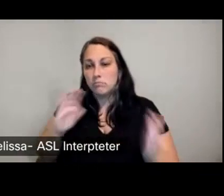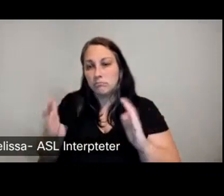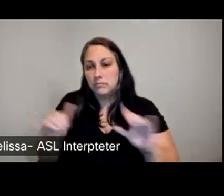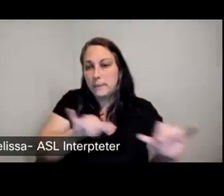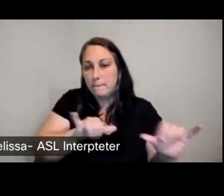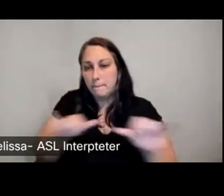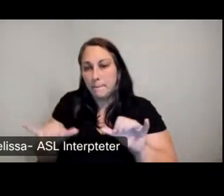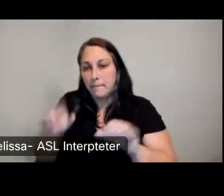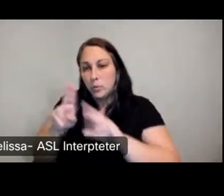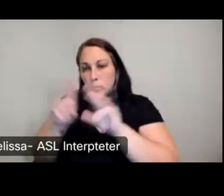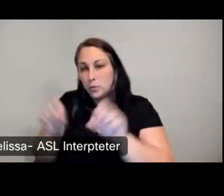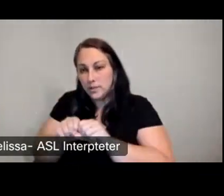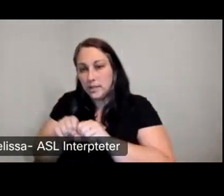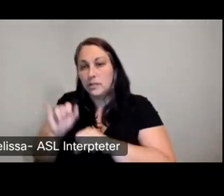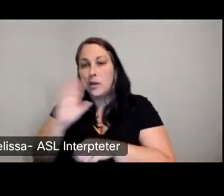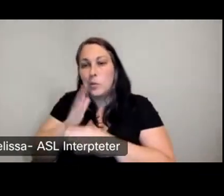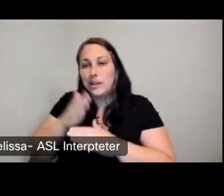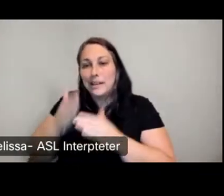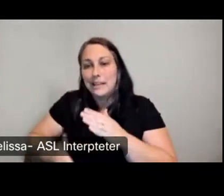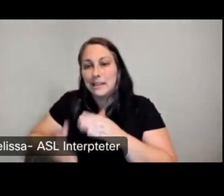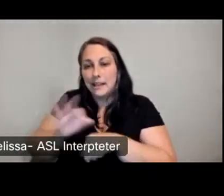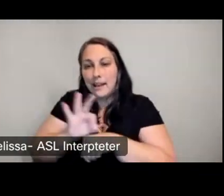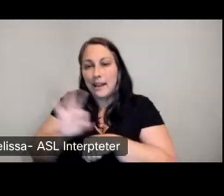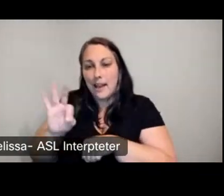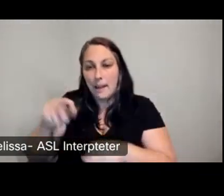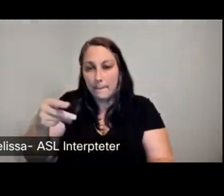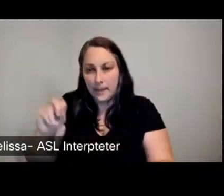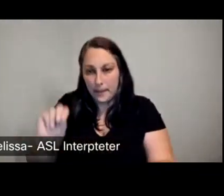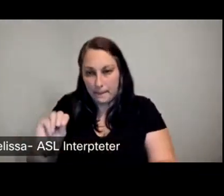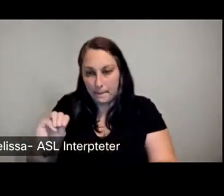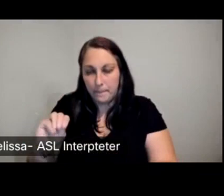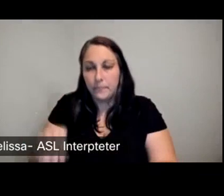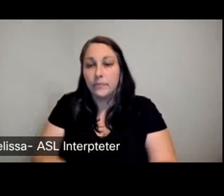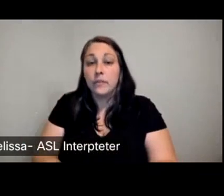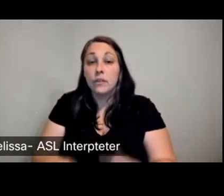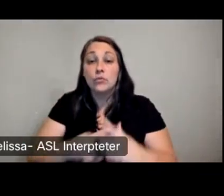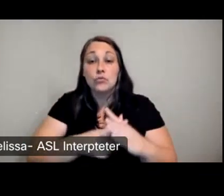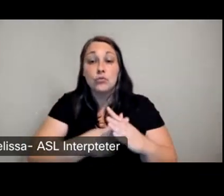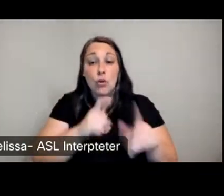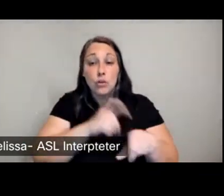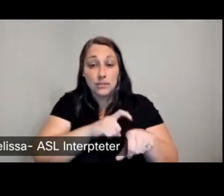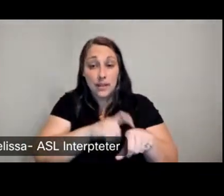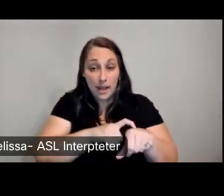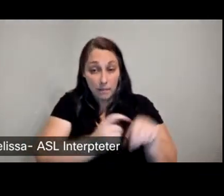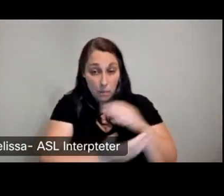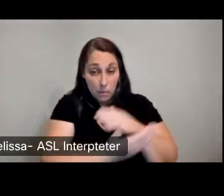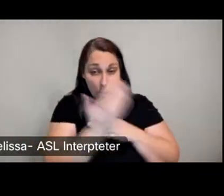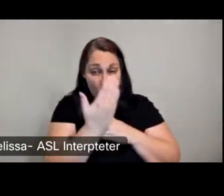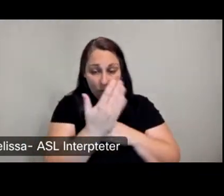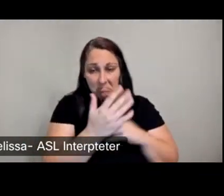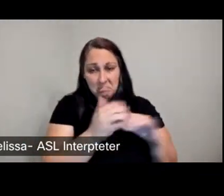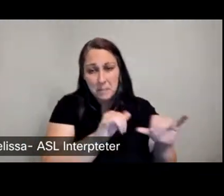um routes ending at 9 00 pm uh start time similar to all the other routes um at six in the morning